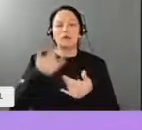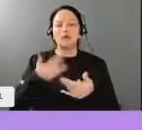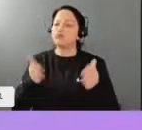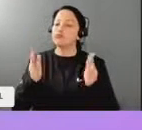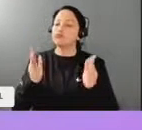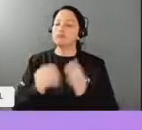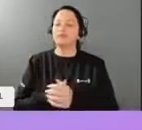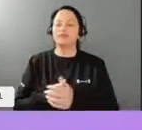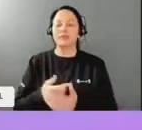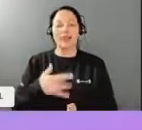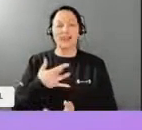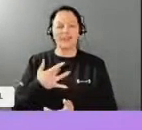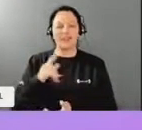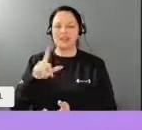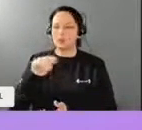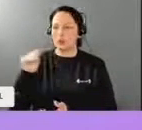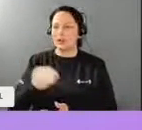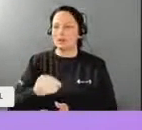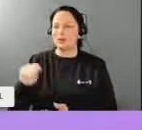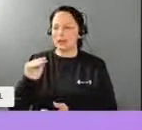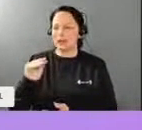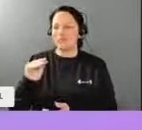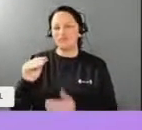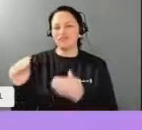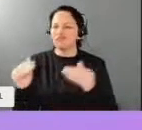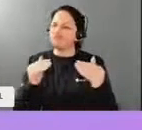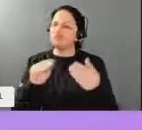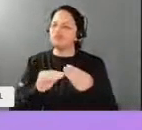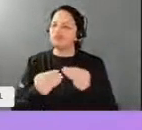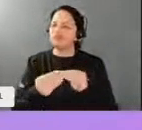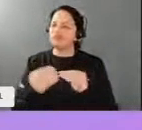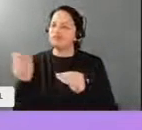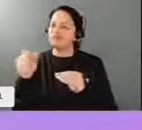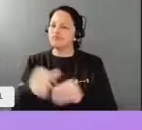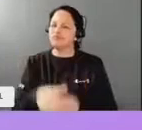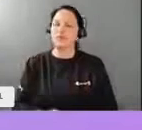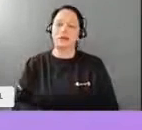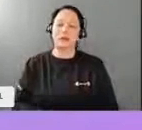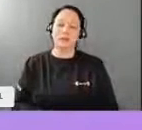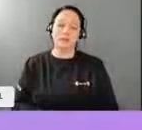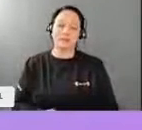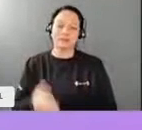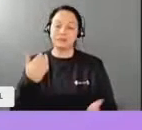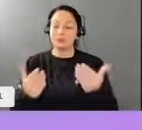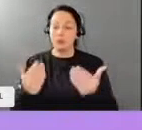can or cannot do and that annoys them. You're going to lose some people if you don't pay attention to those things.